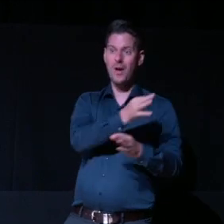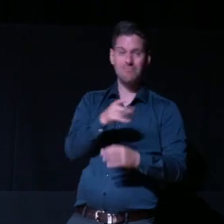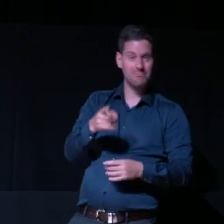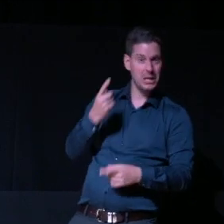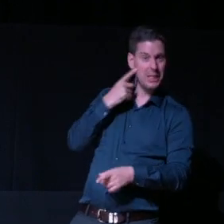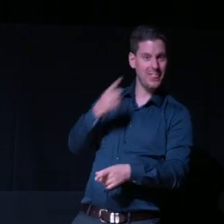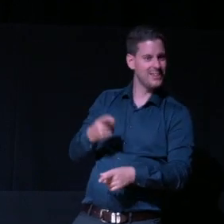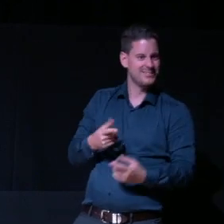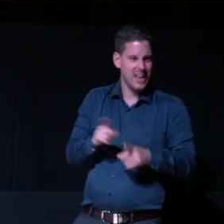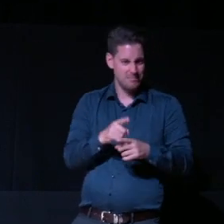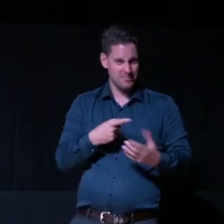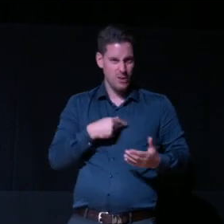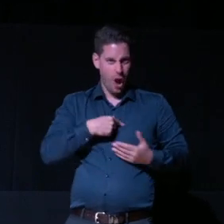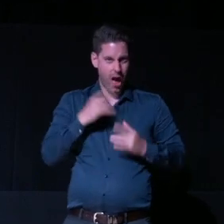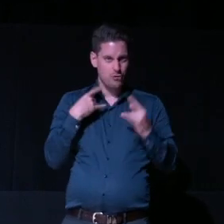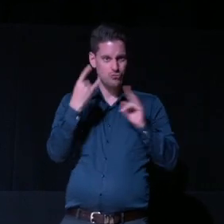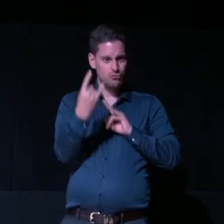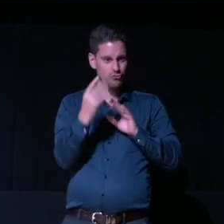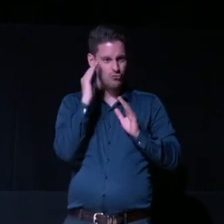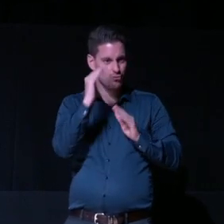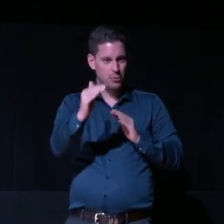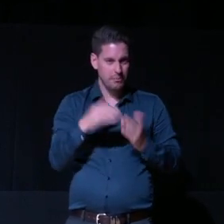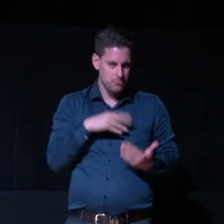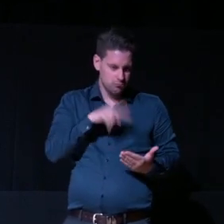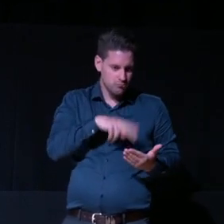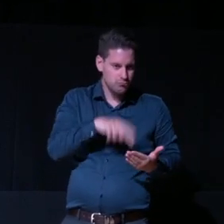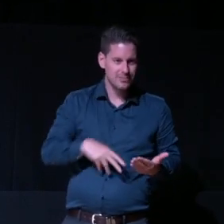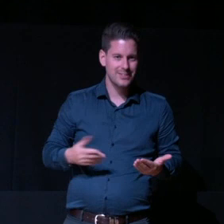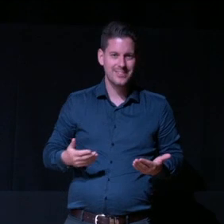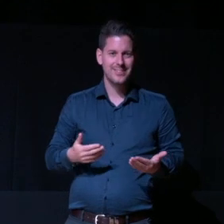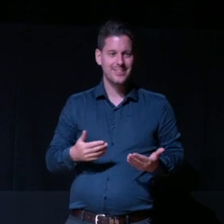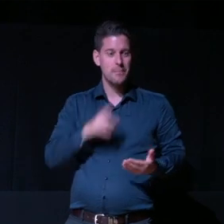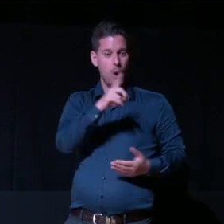it's different than to be supporting something new coming out right if you're buying tickets is that